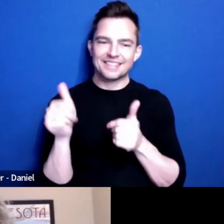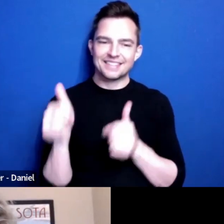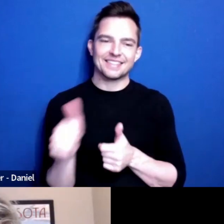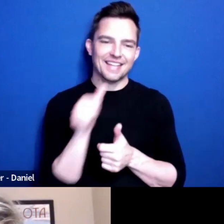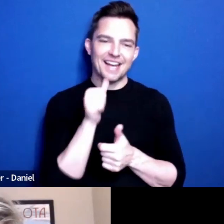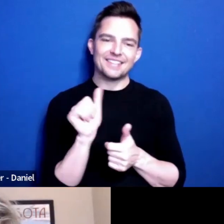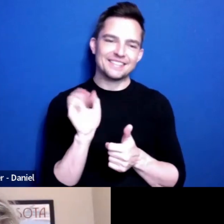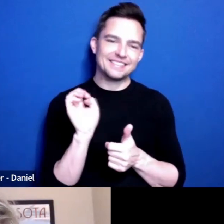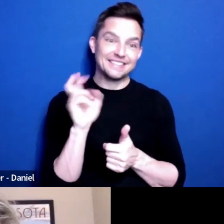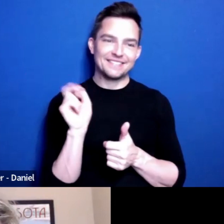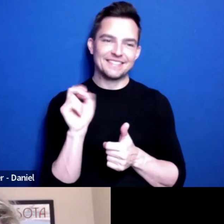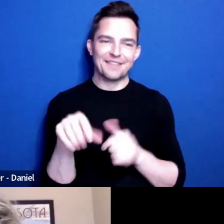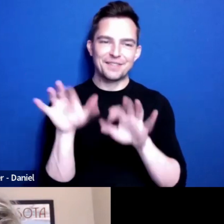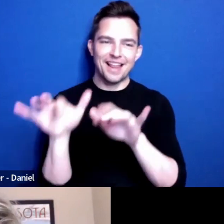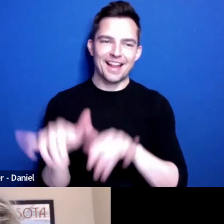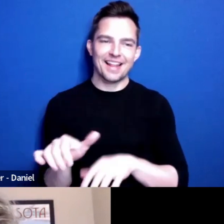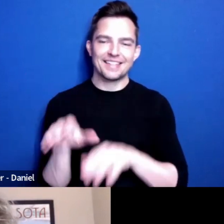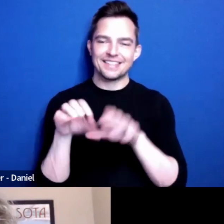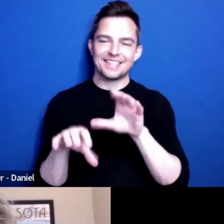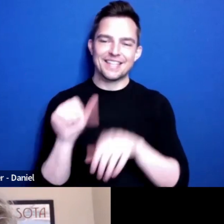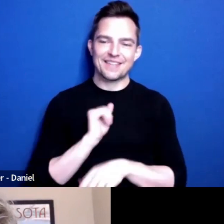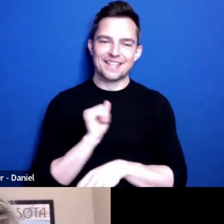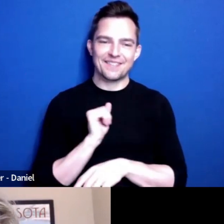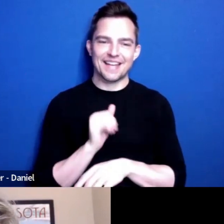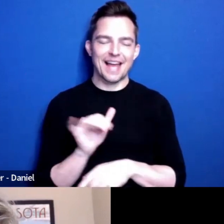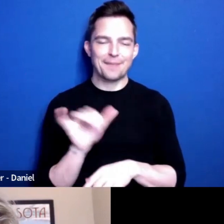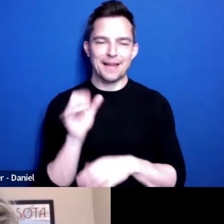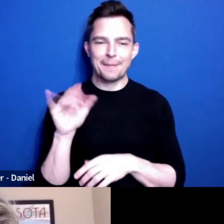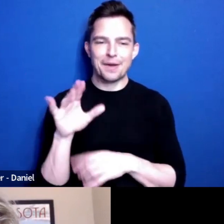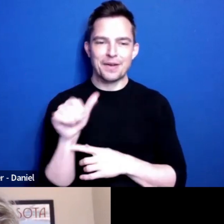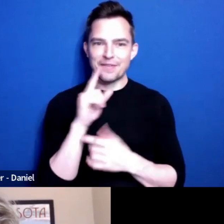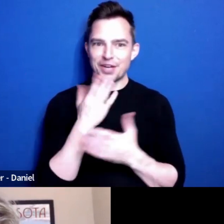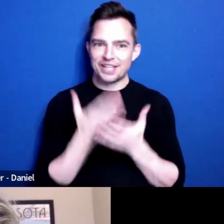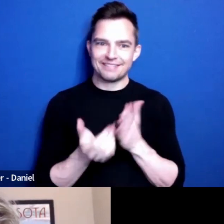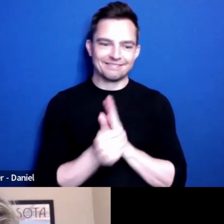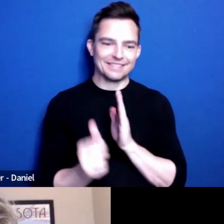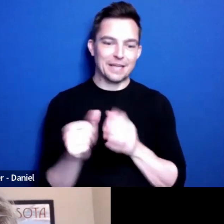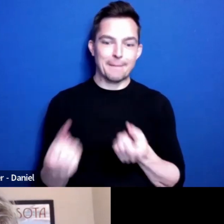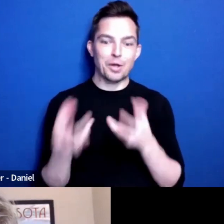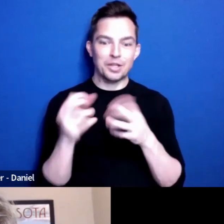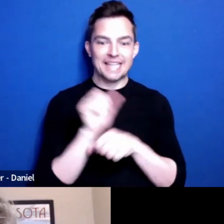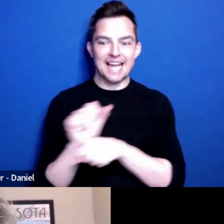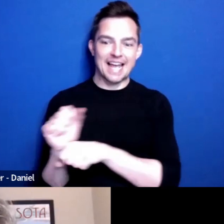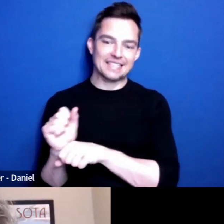even need to put it into the chat. Because I'm like, Marie, I'm Elizabeth Leef: also not very good at multitasking. Judy Dettmer: It is a challenge.